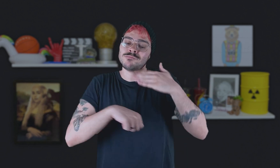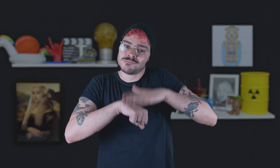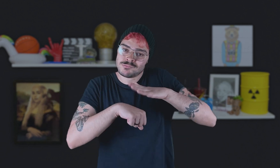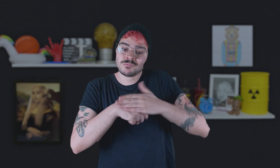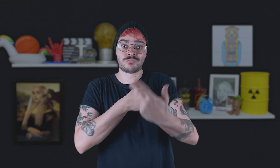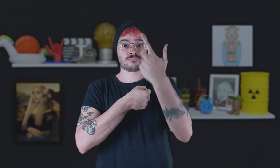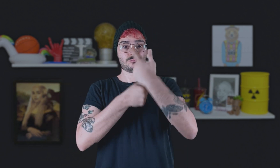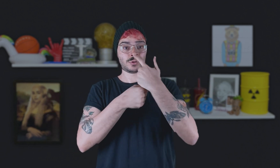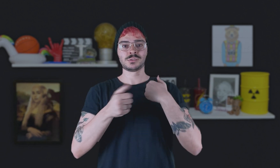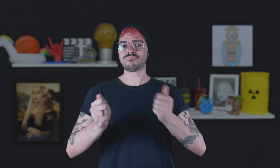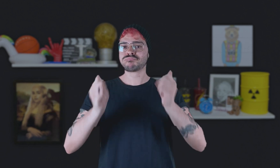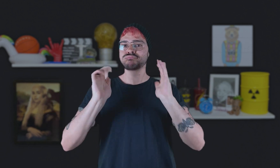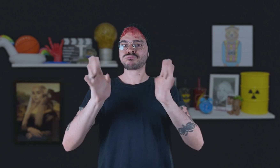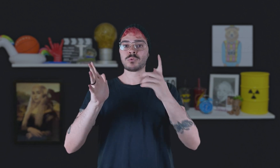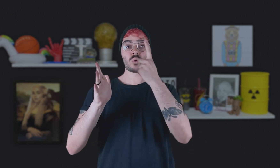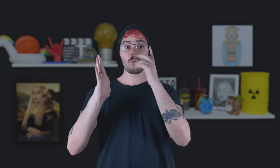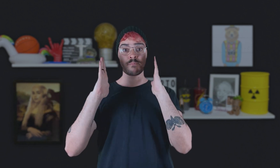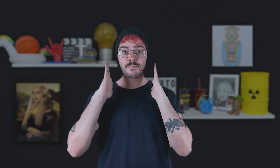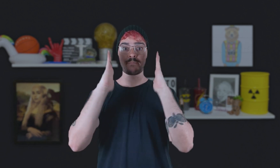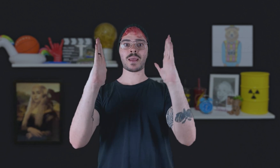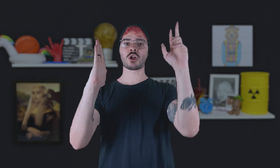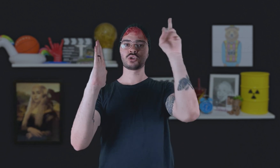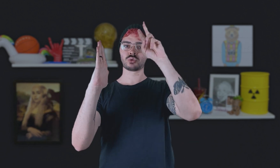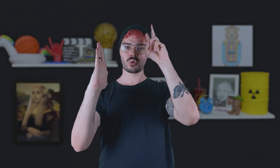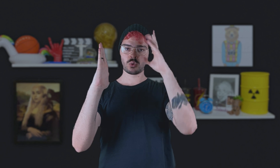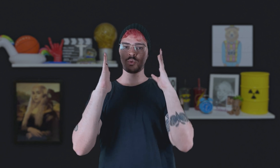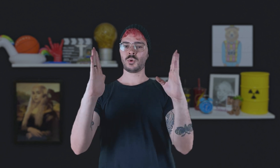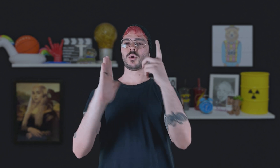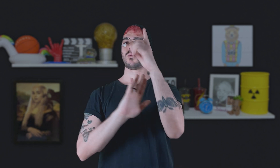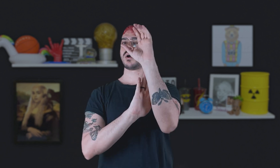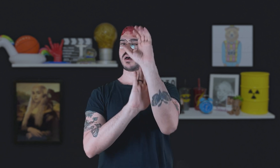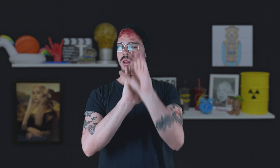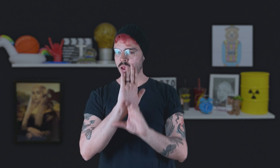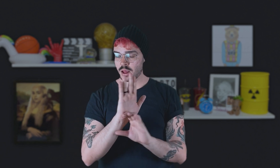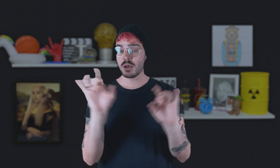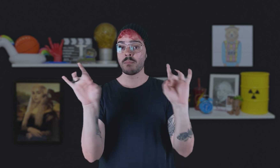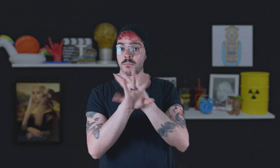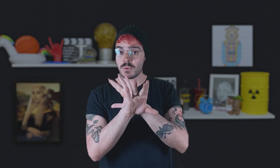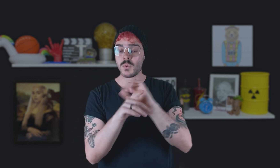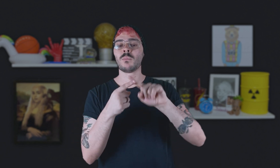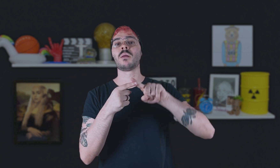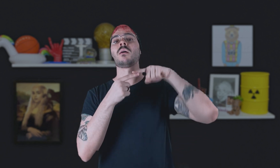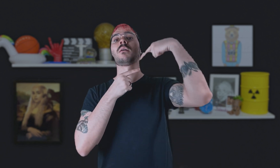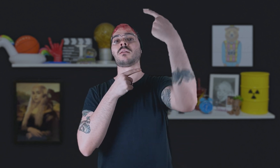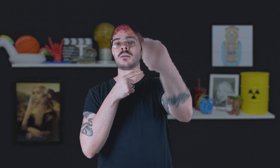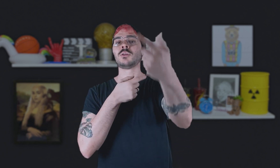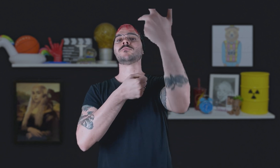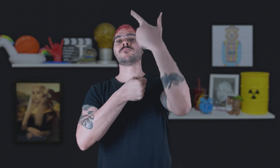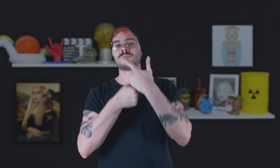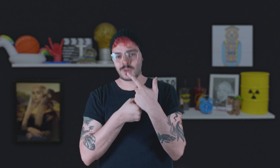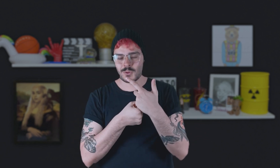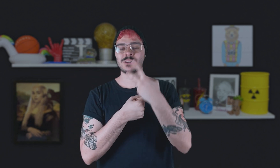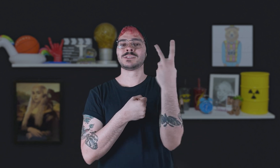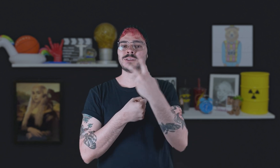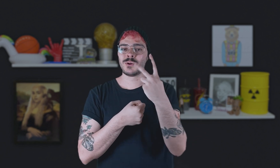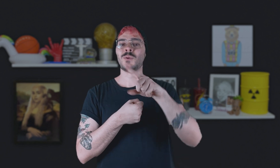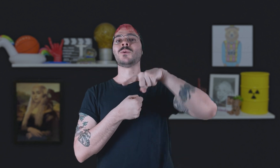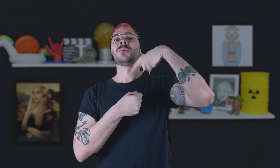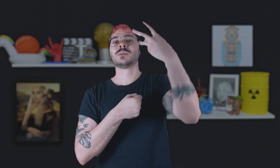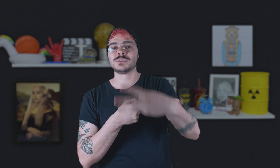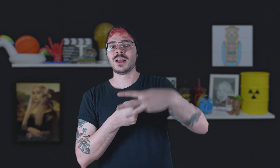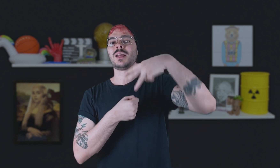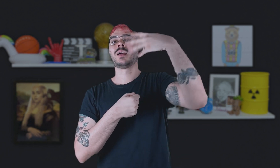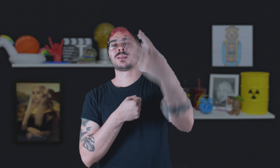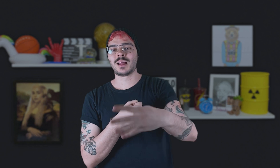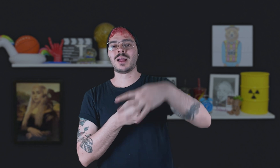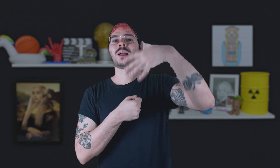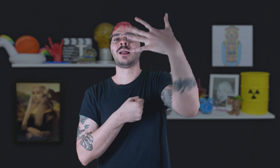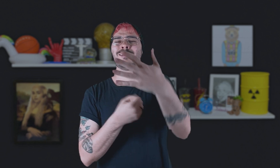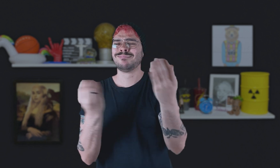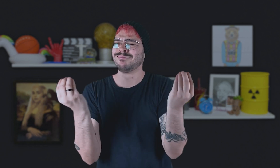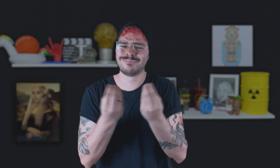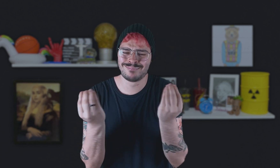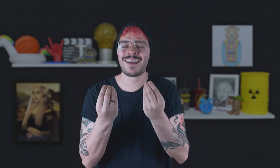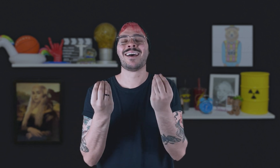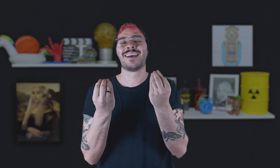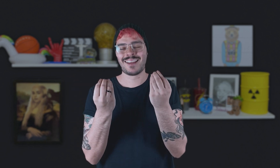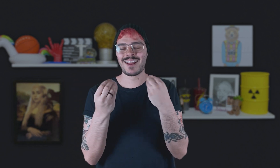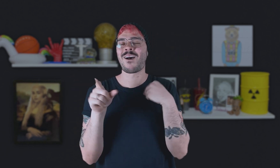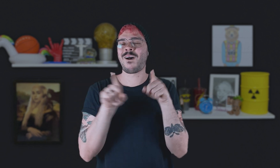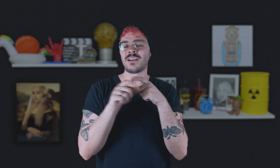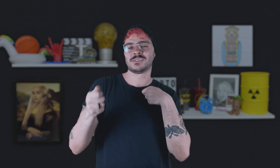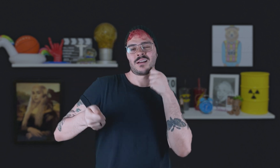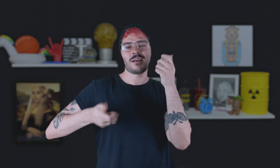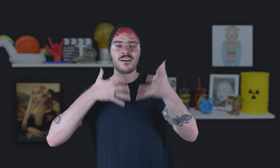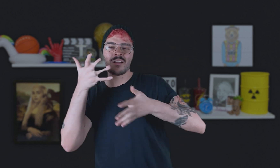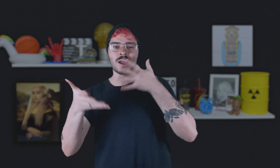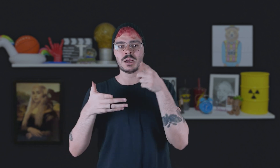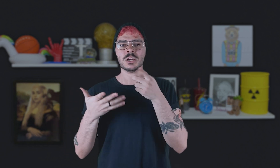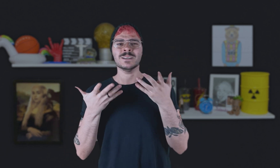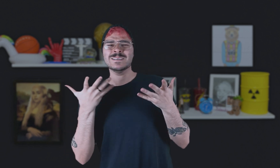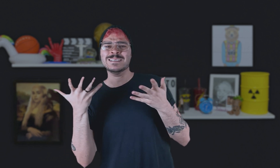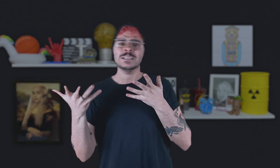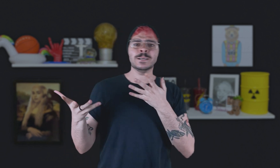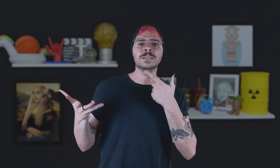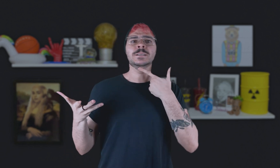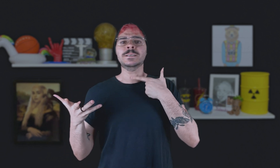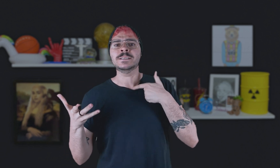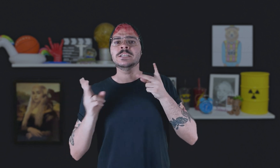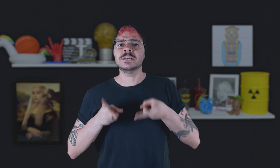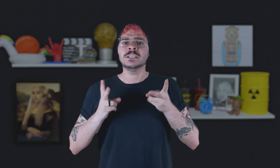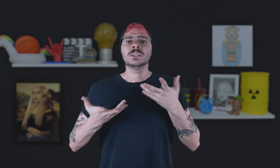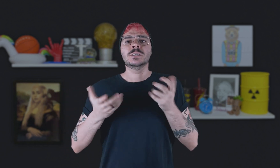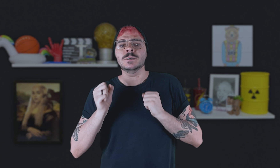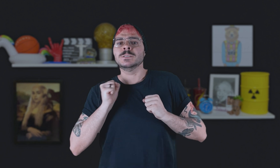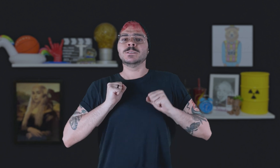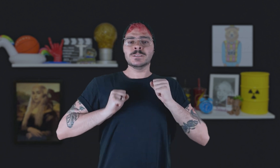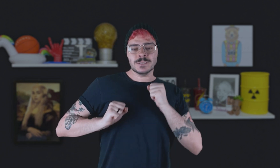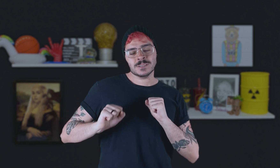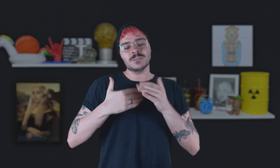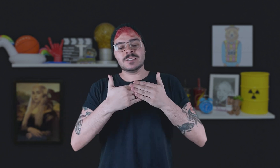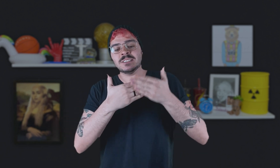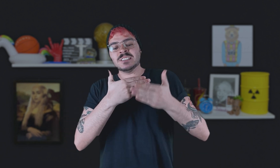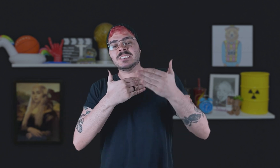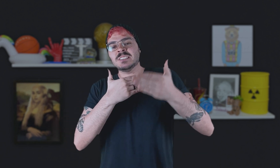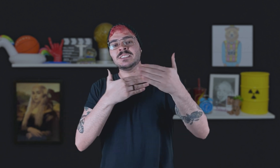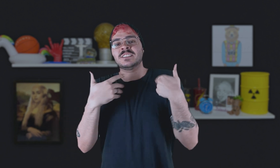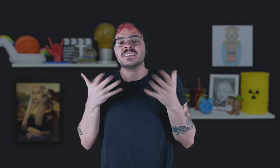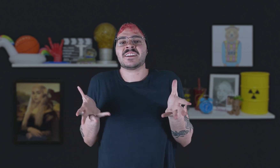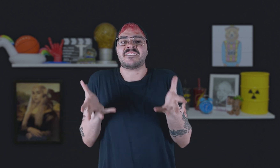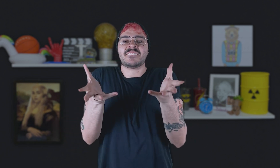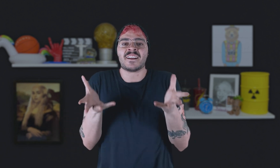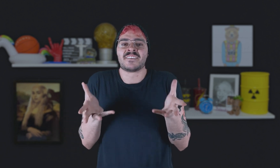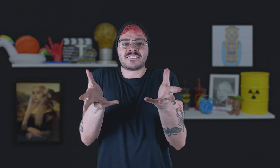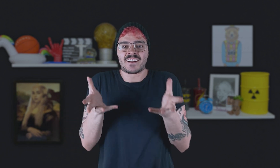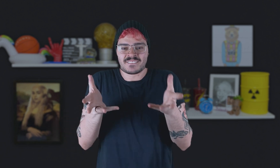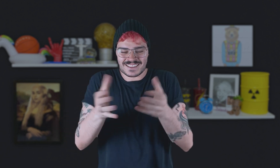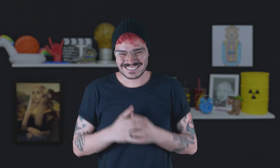and I will make a video for each chapter, just for you a little nervous.